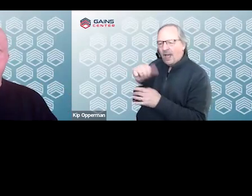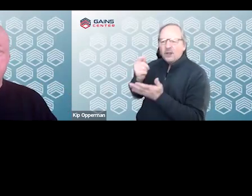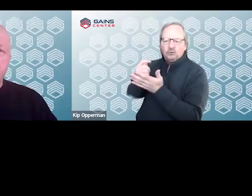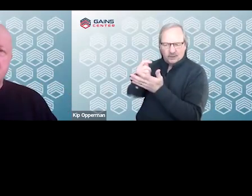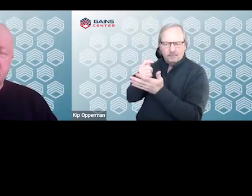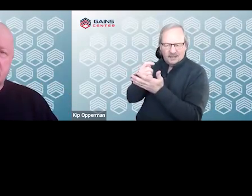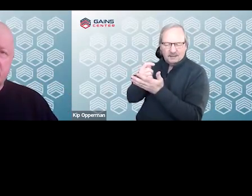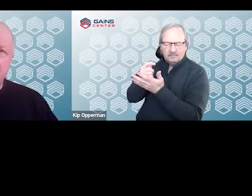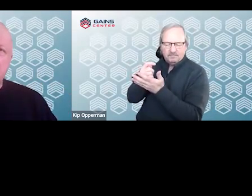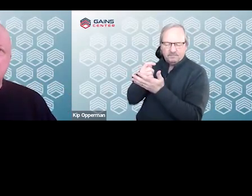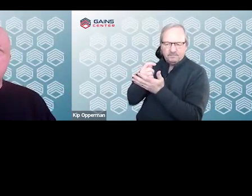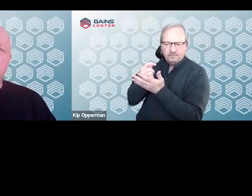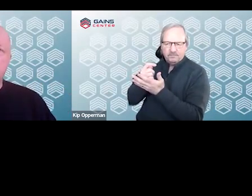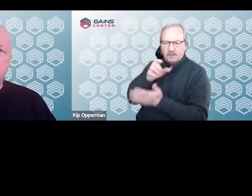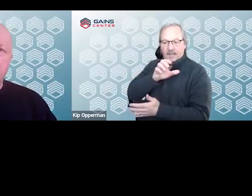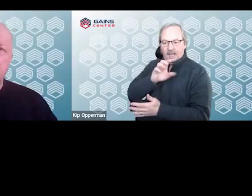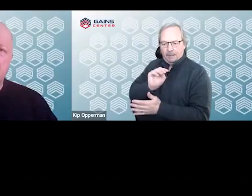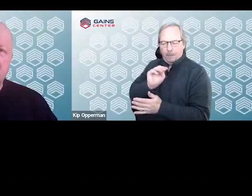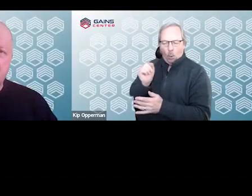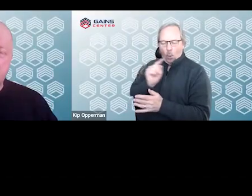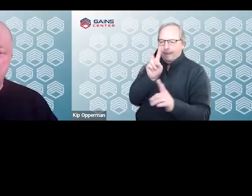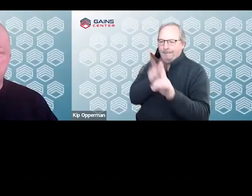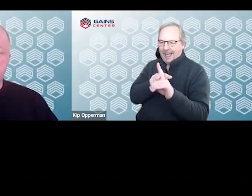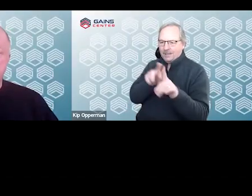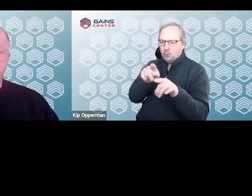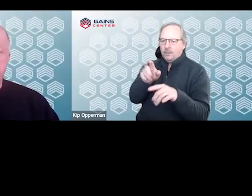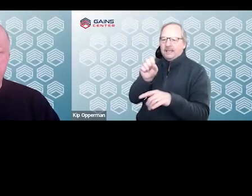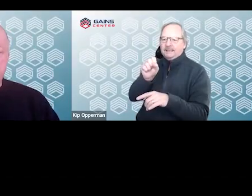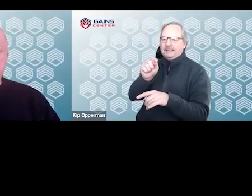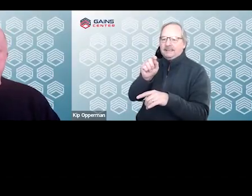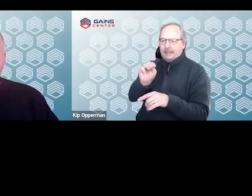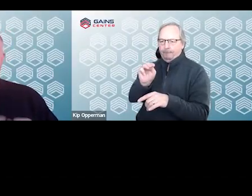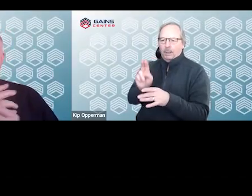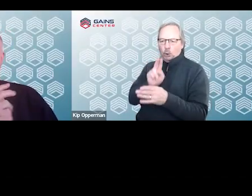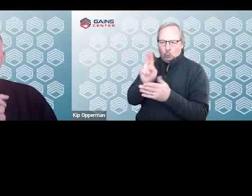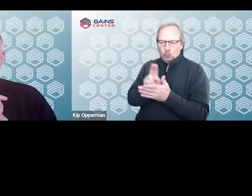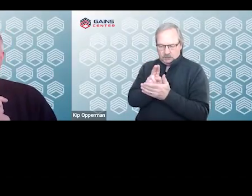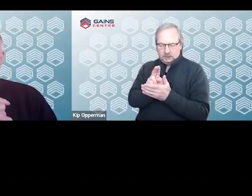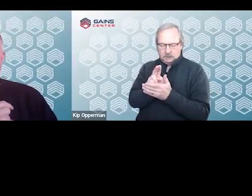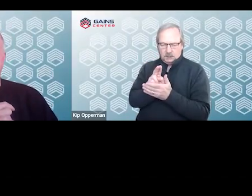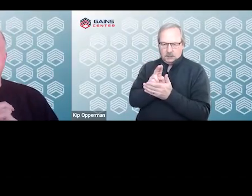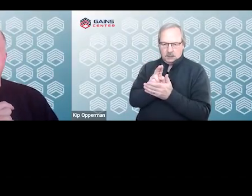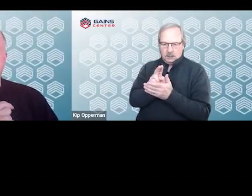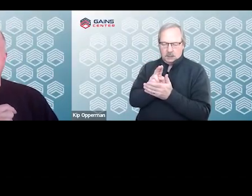But the CM is only applied to the stimulant use. And one of the things California's done